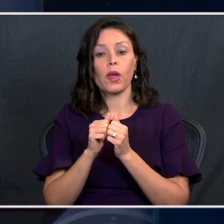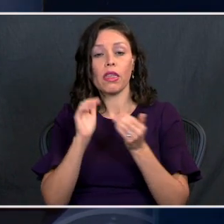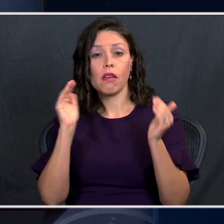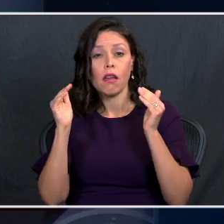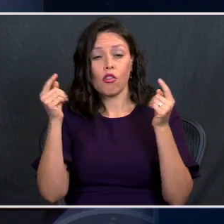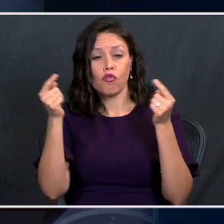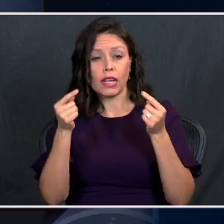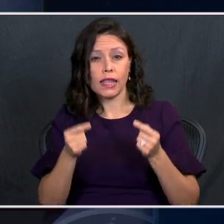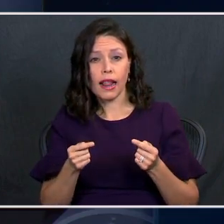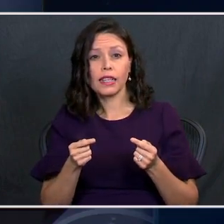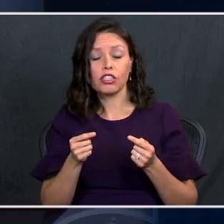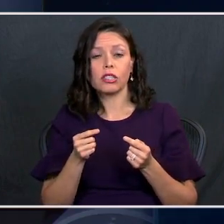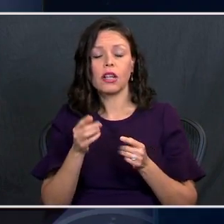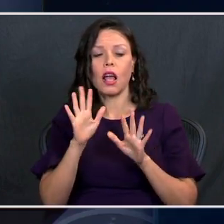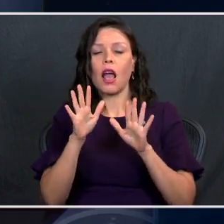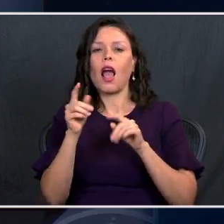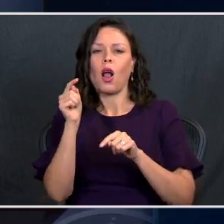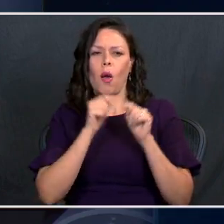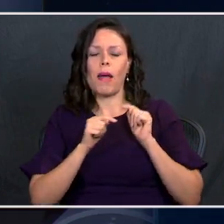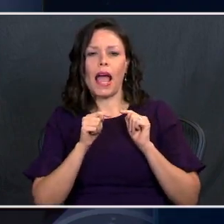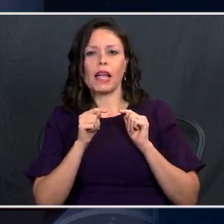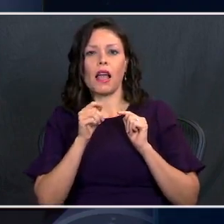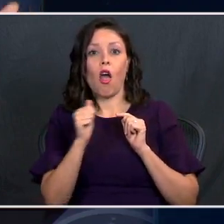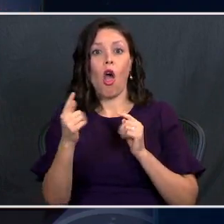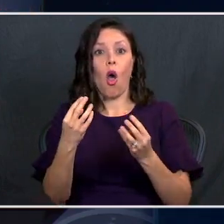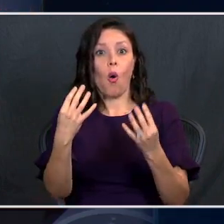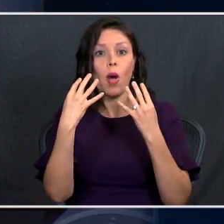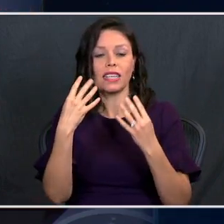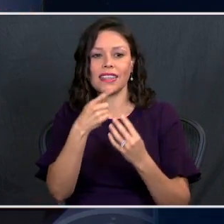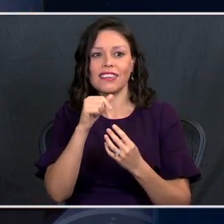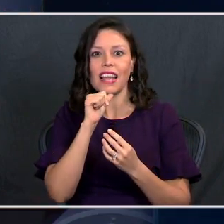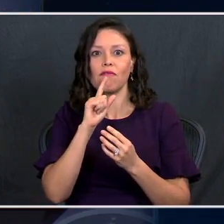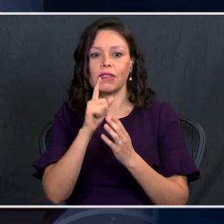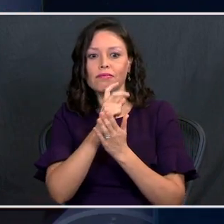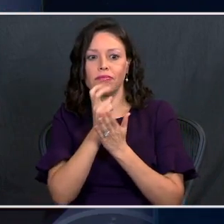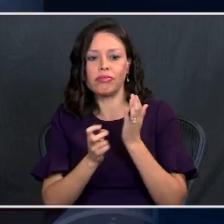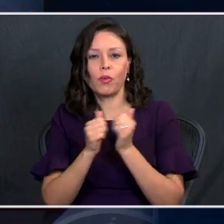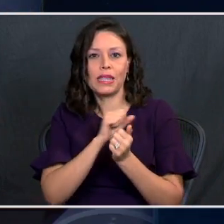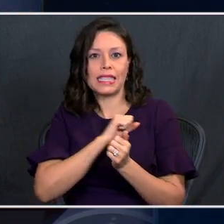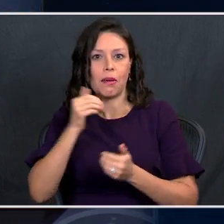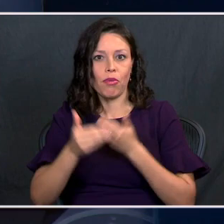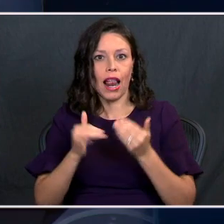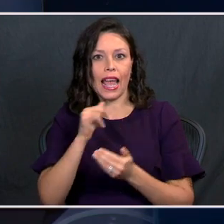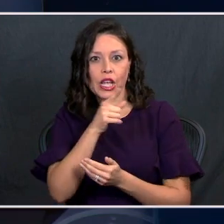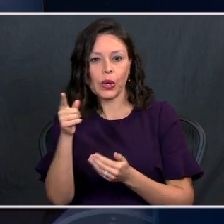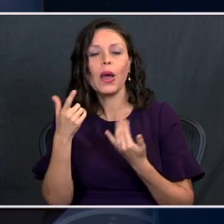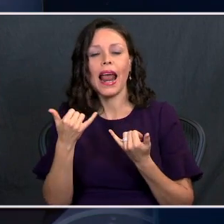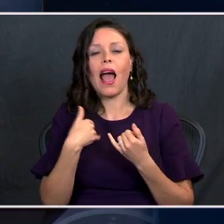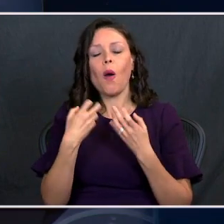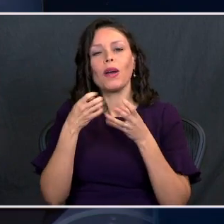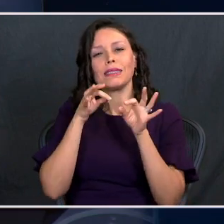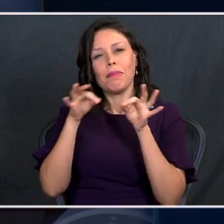just to take a step back. Everybody watching is not as in the weeds on the Senate process as all of you. So let me just take a moment to explain.